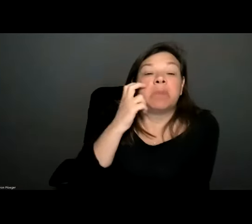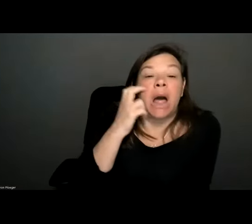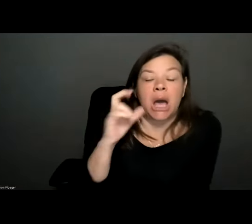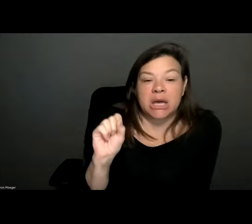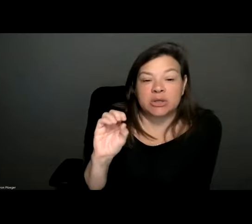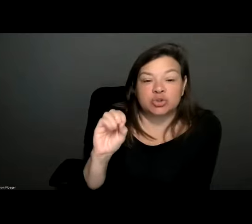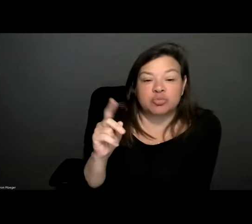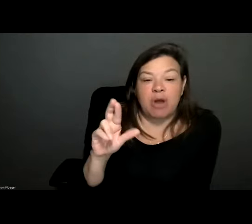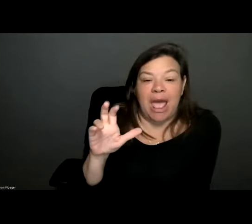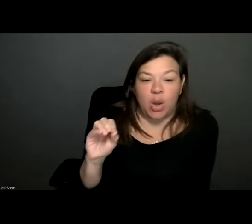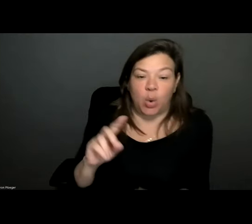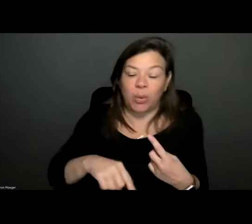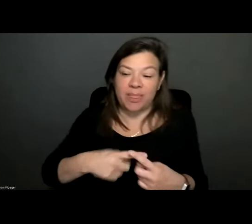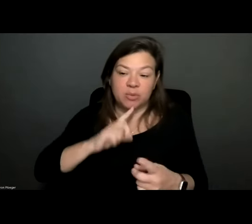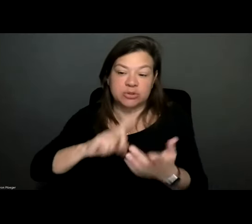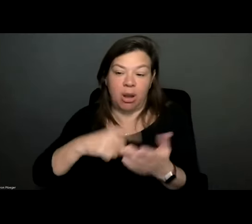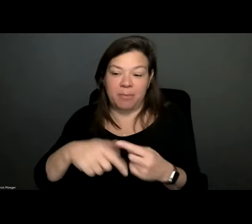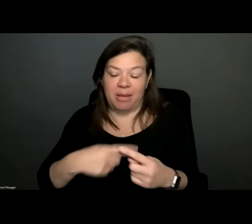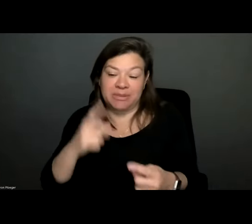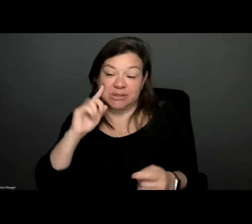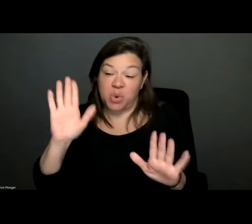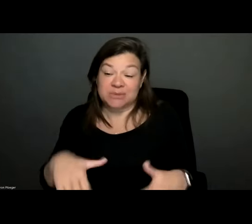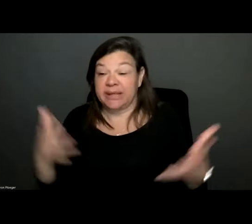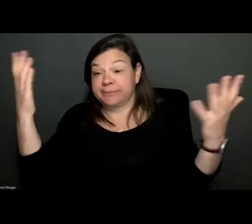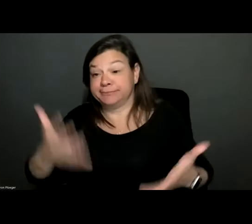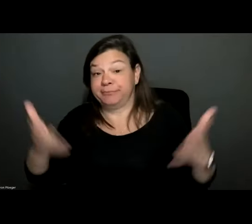when they were talking about me. So it was just like, well, you know, why not? If they're calling me that,